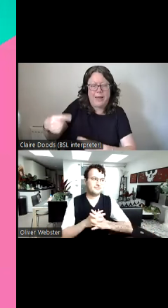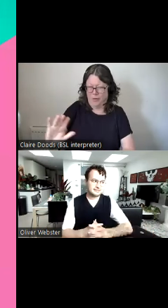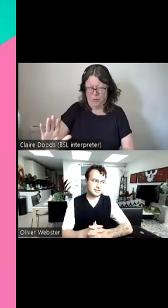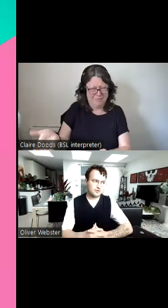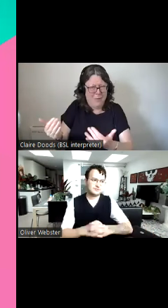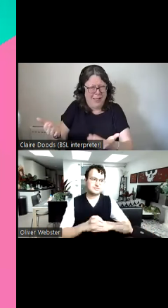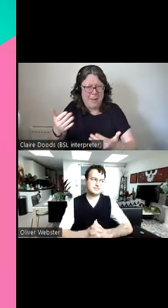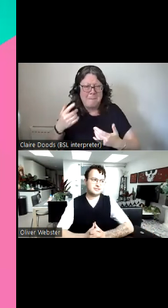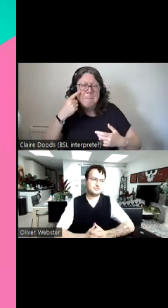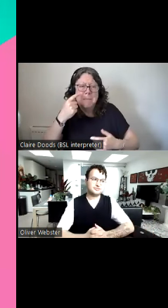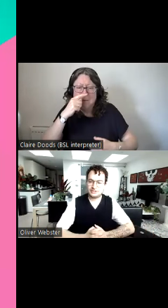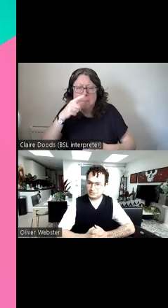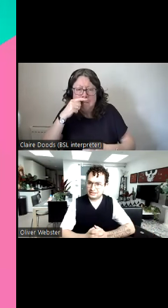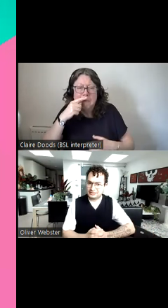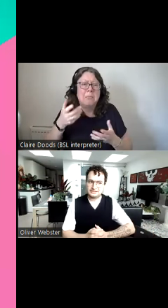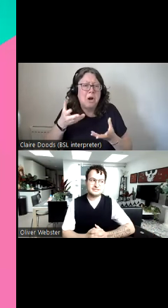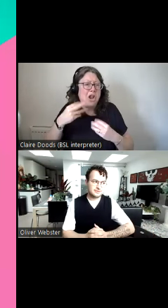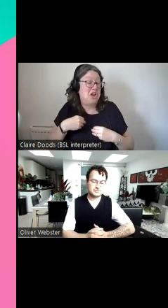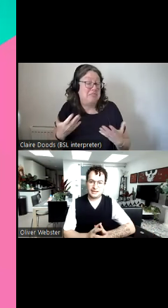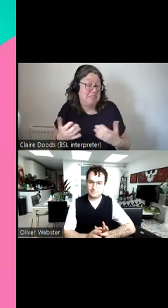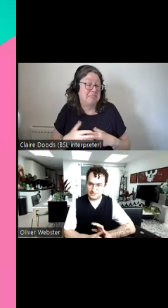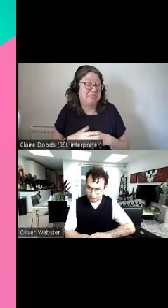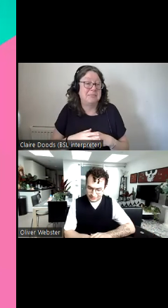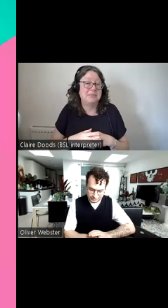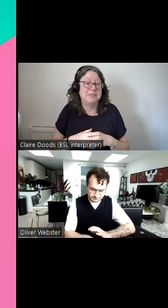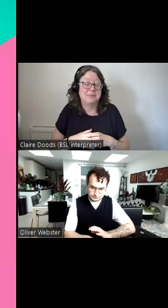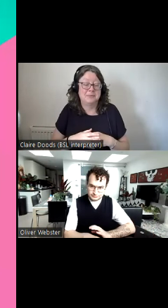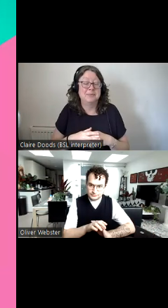First up, digital subtitling tips and best practice.